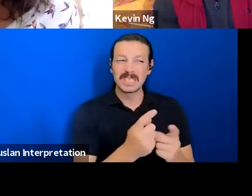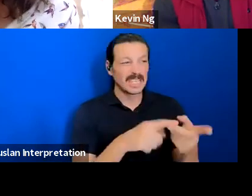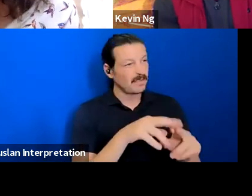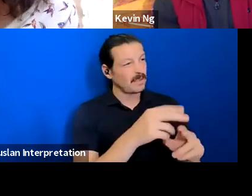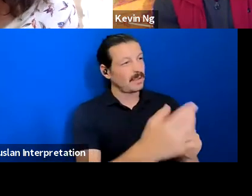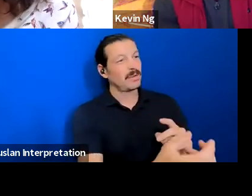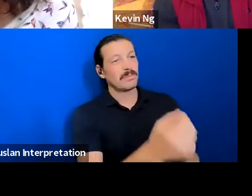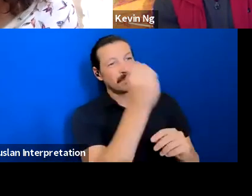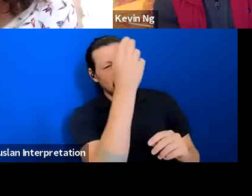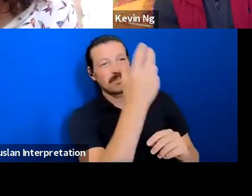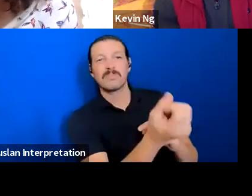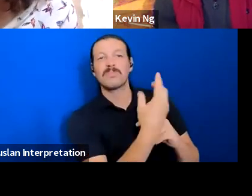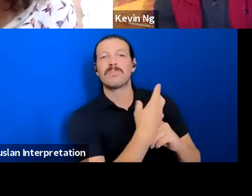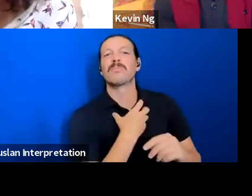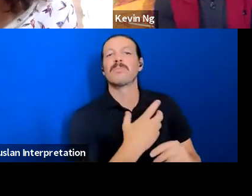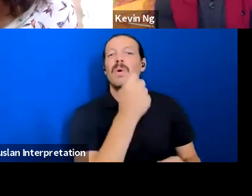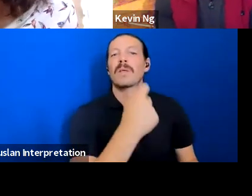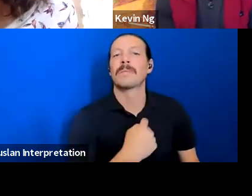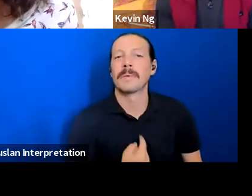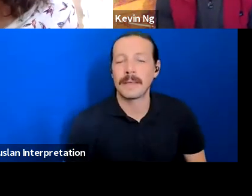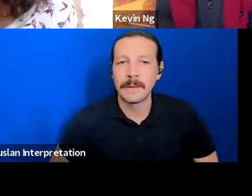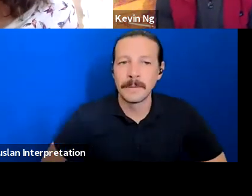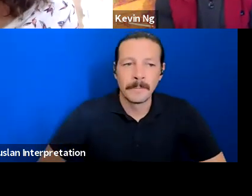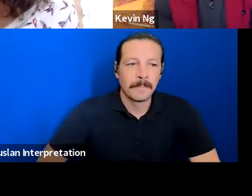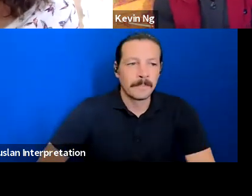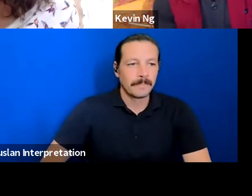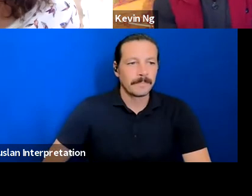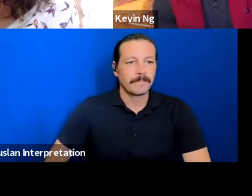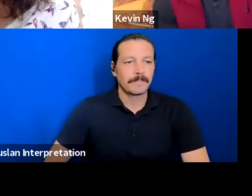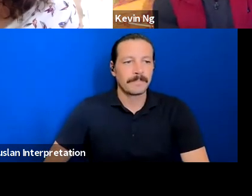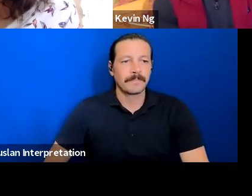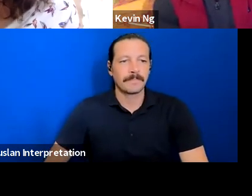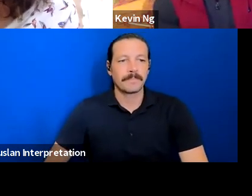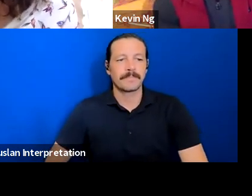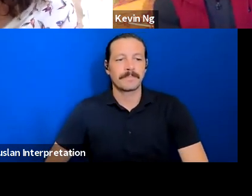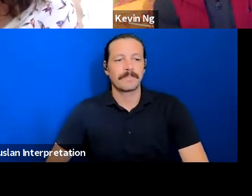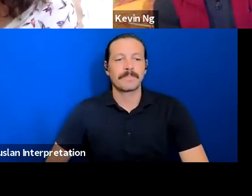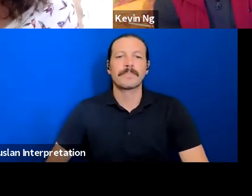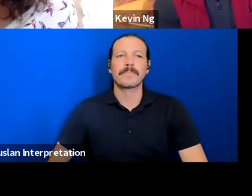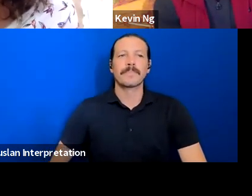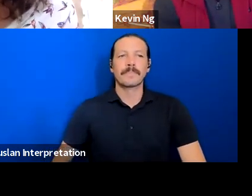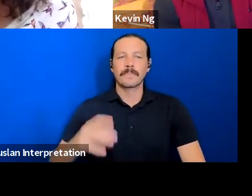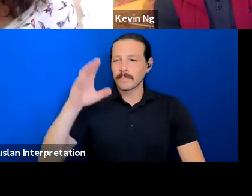I think I saw around the room when people were really passionate that a submission came